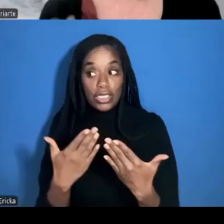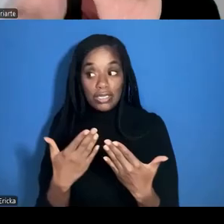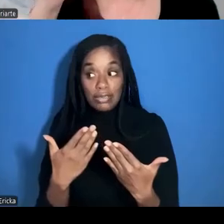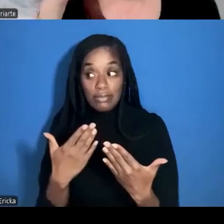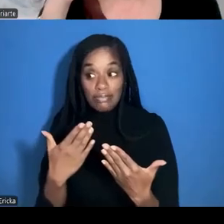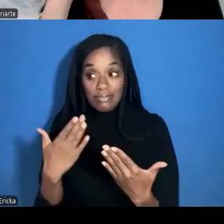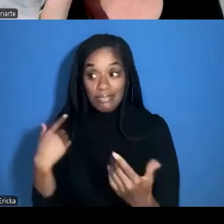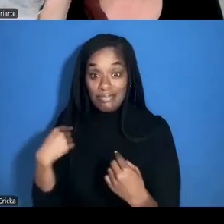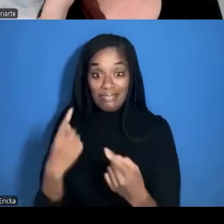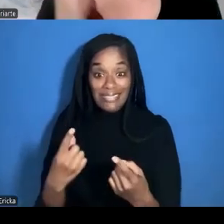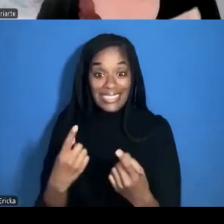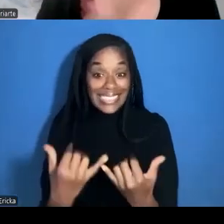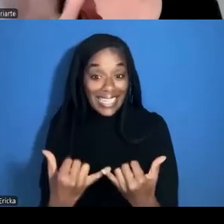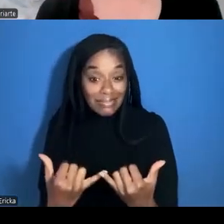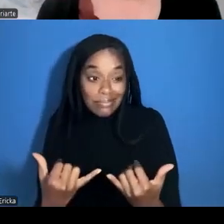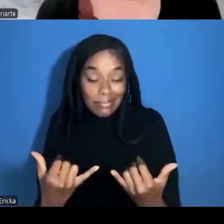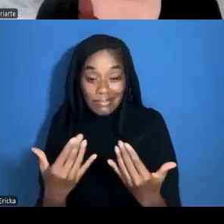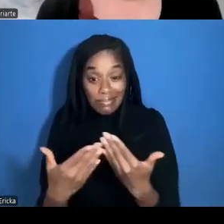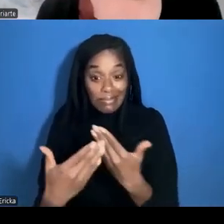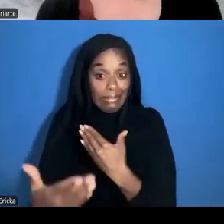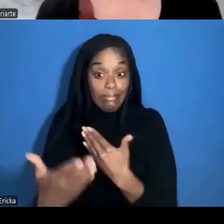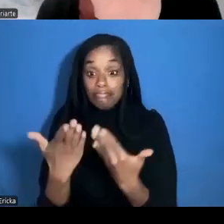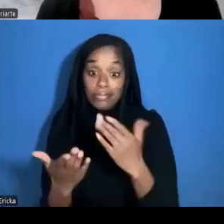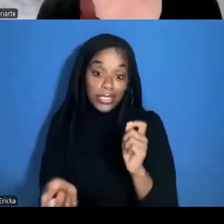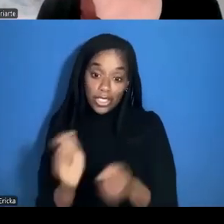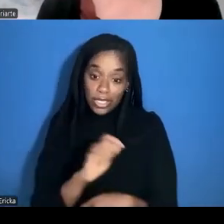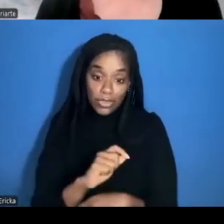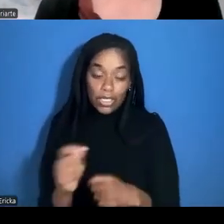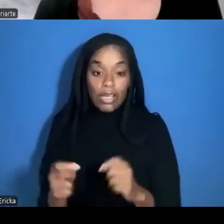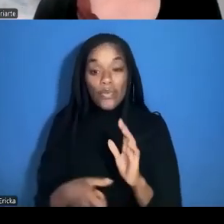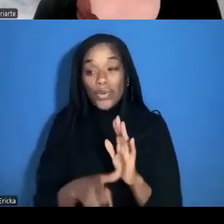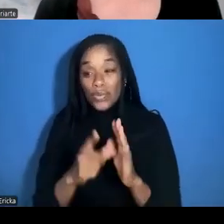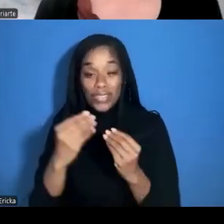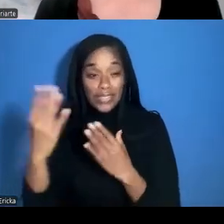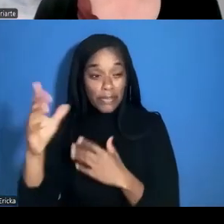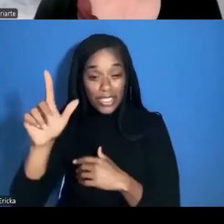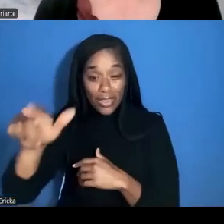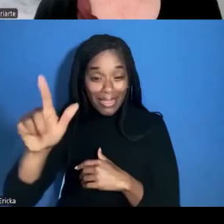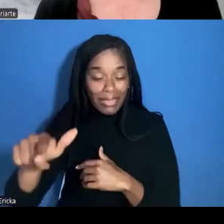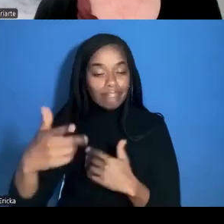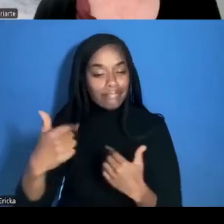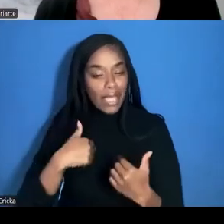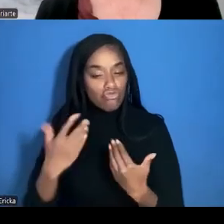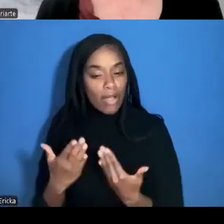So, when you're reviewing this information down the line, I would recommend that you go